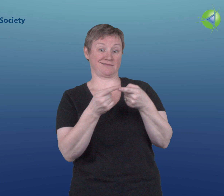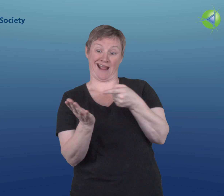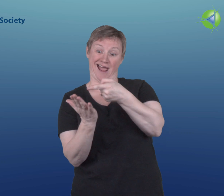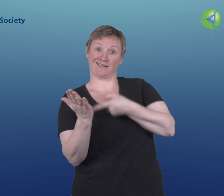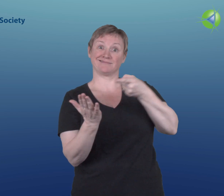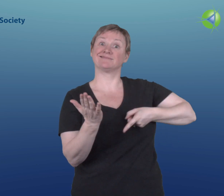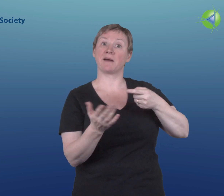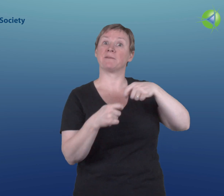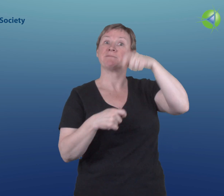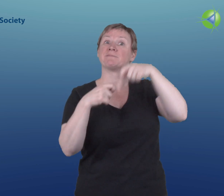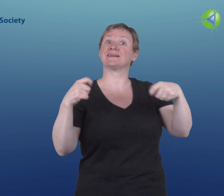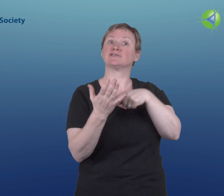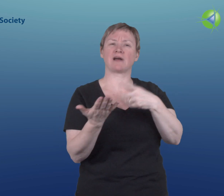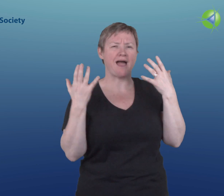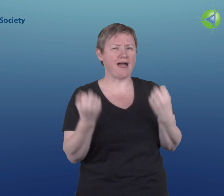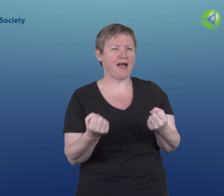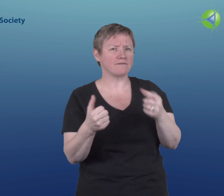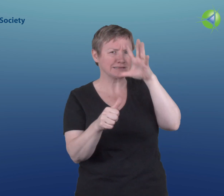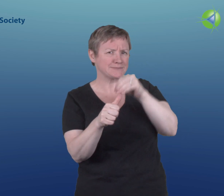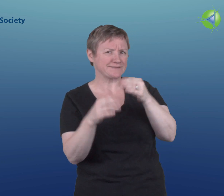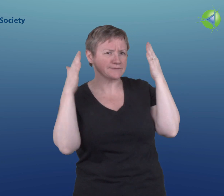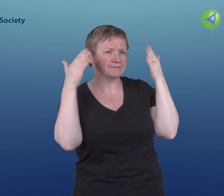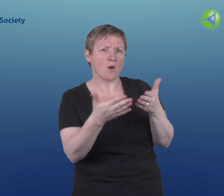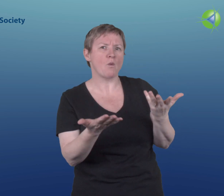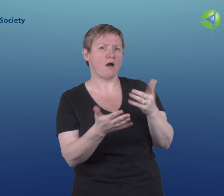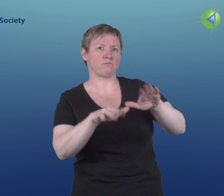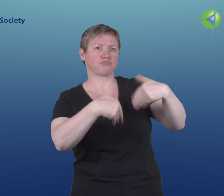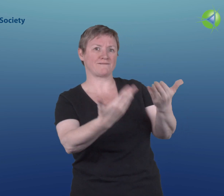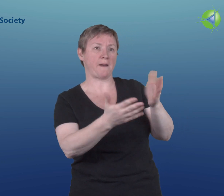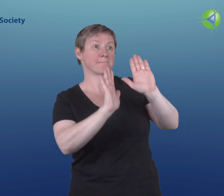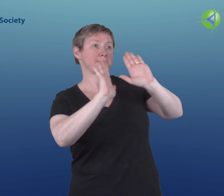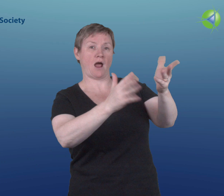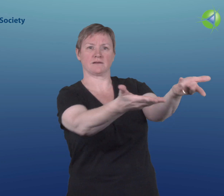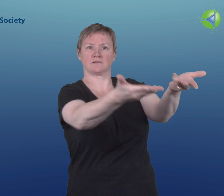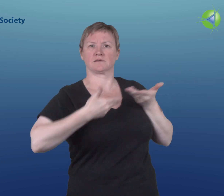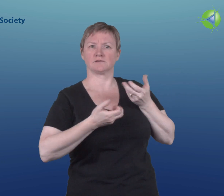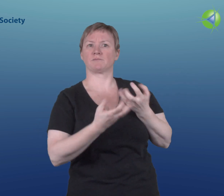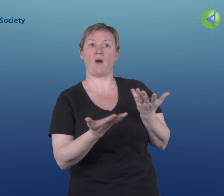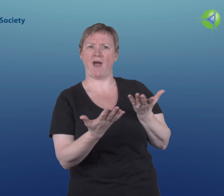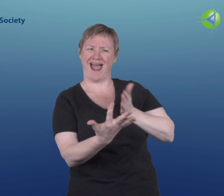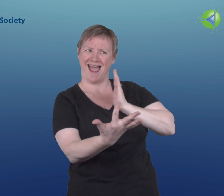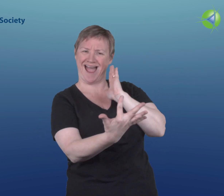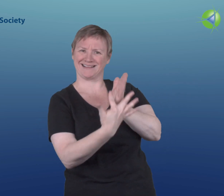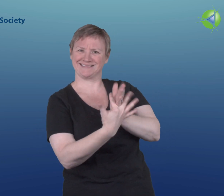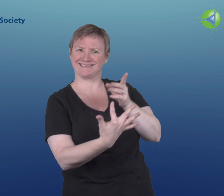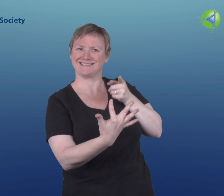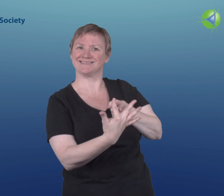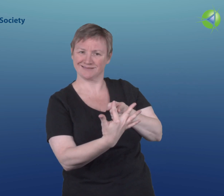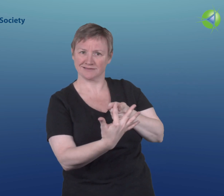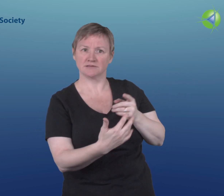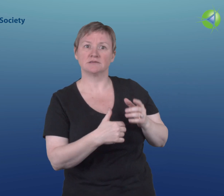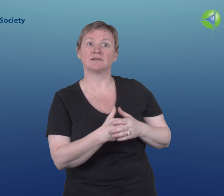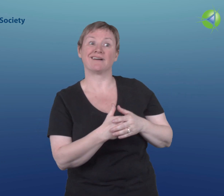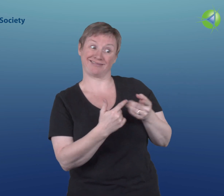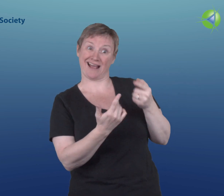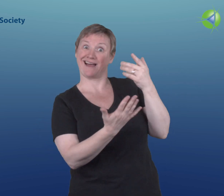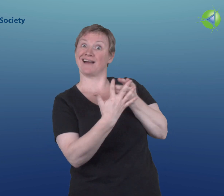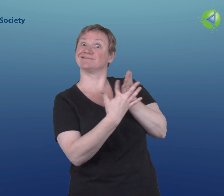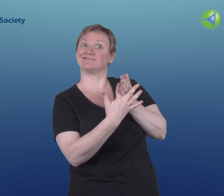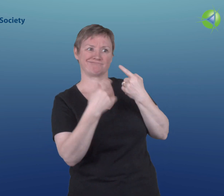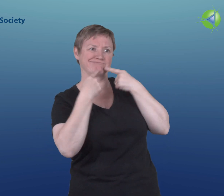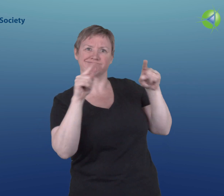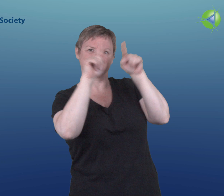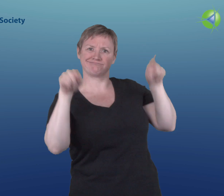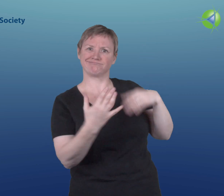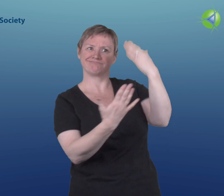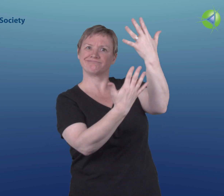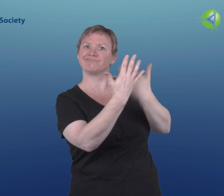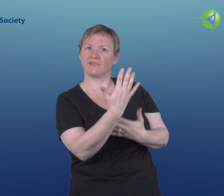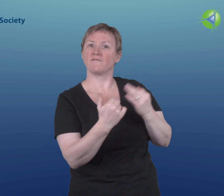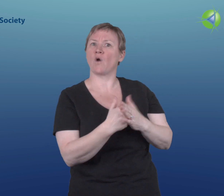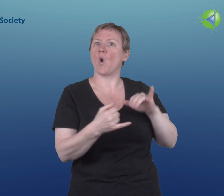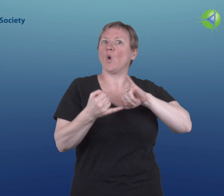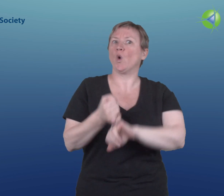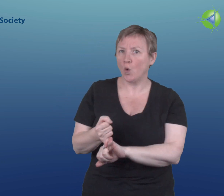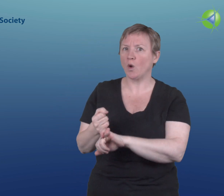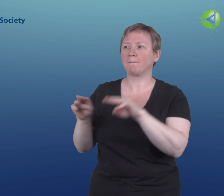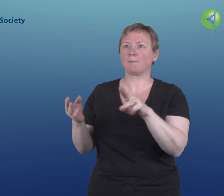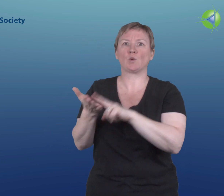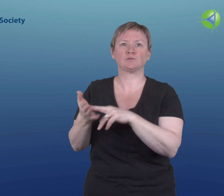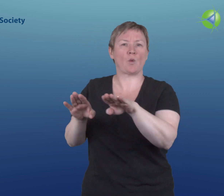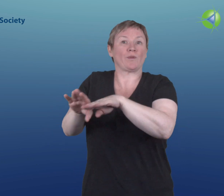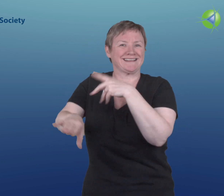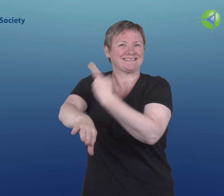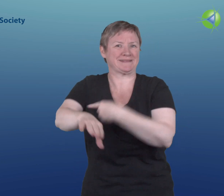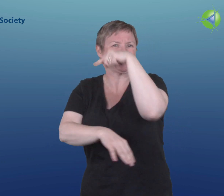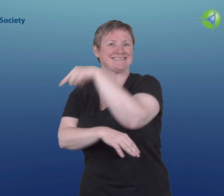These measures specify that providers must supply accessibility statements for end-users with disabilities in ComReg Decision